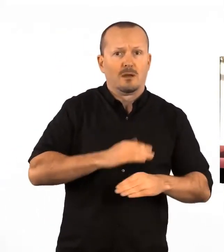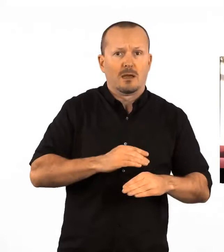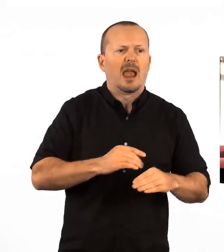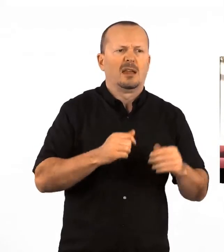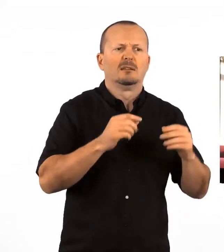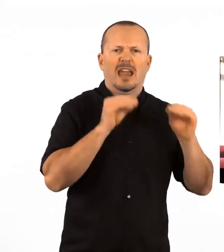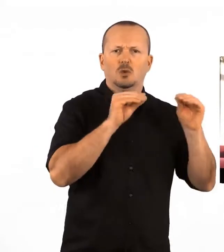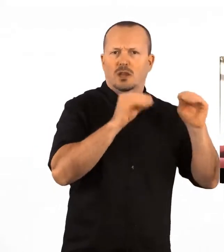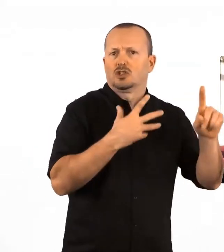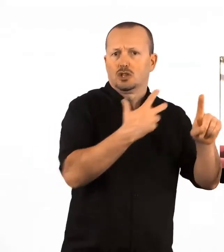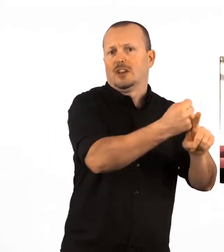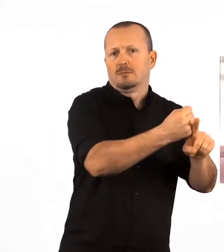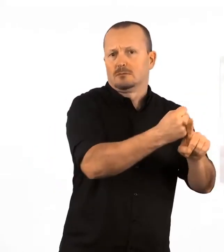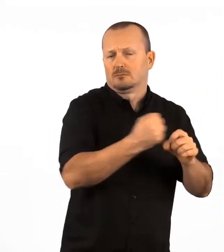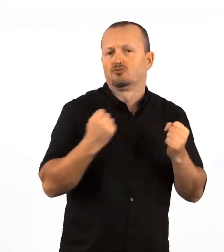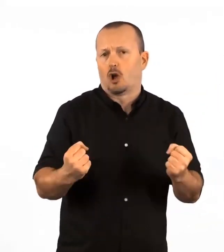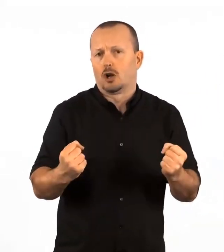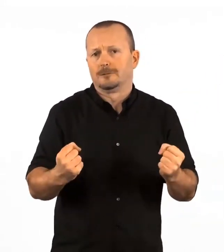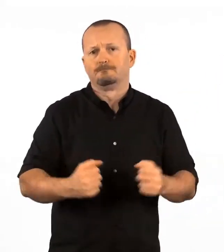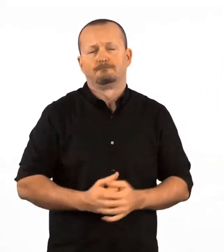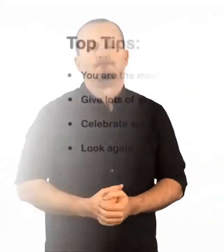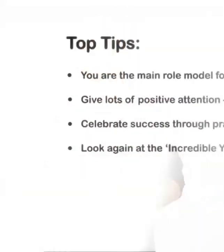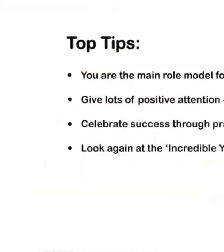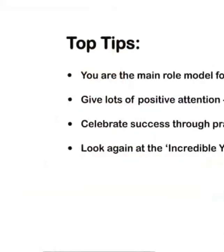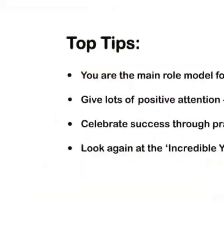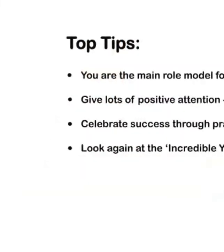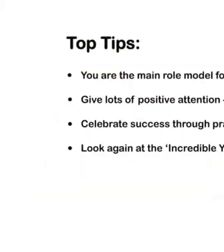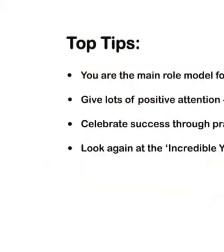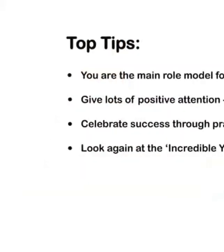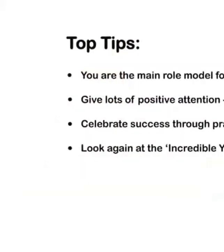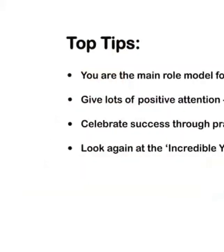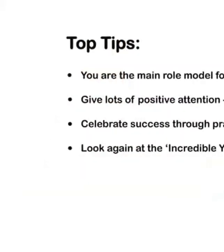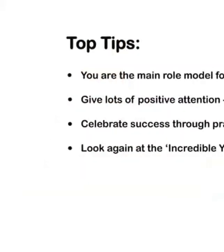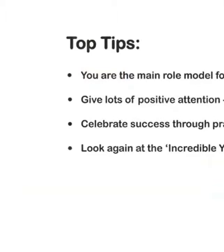and educational achievement. PowerPoint Top Tips: